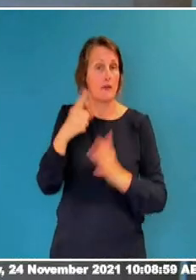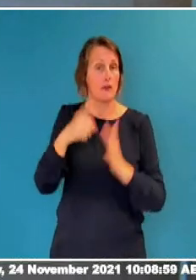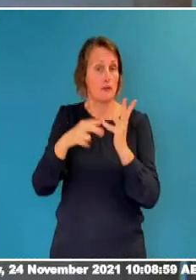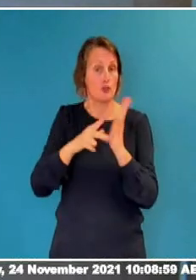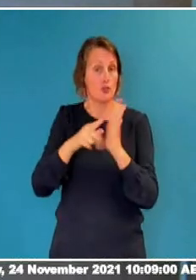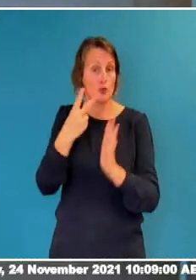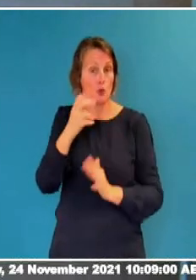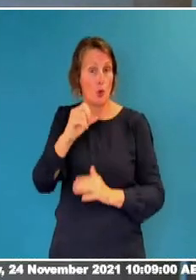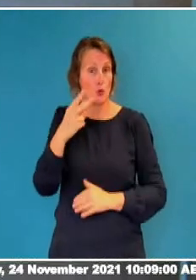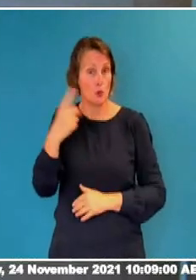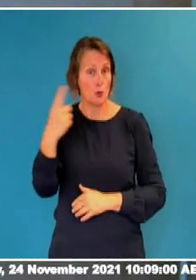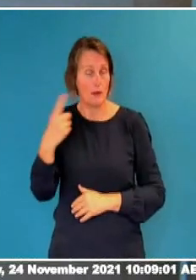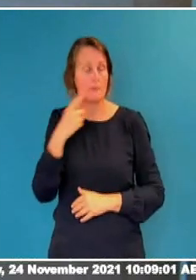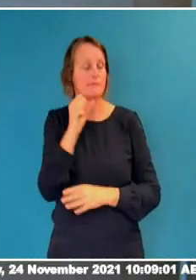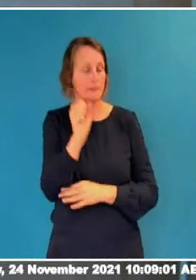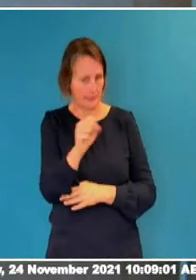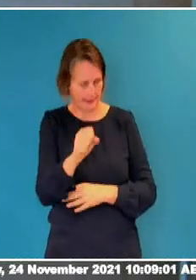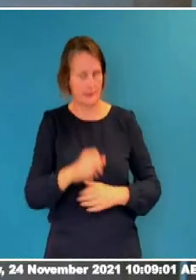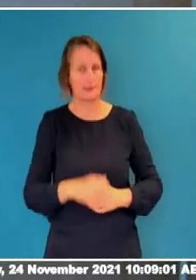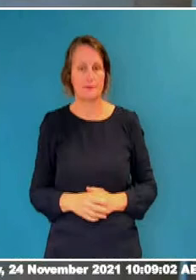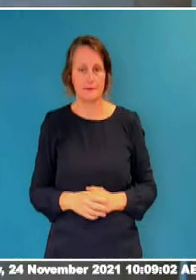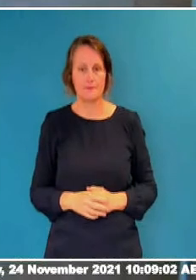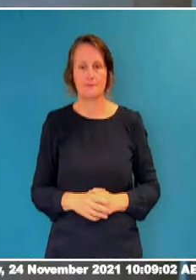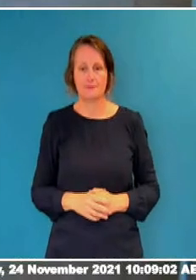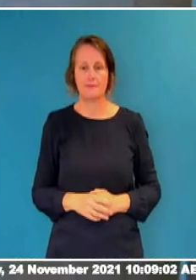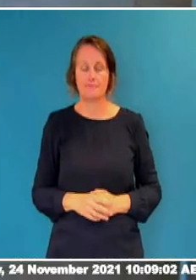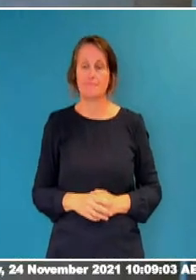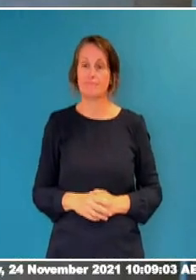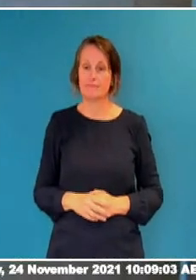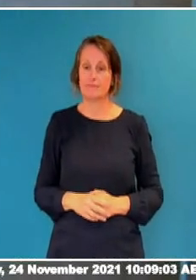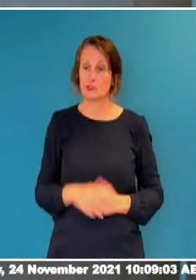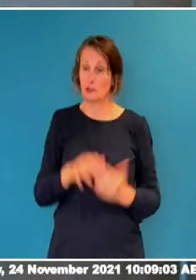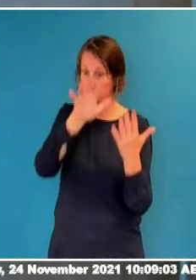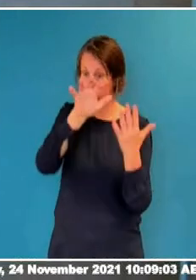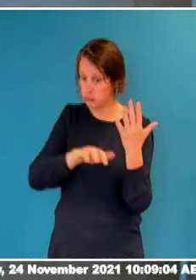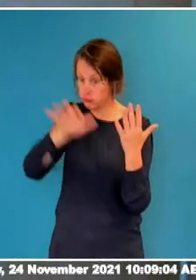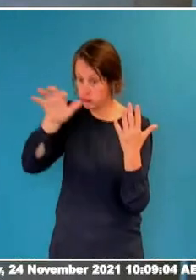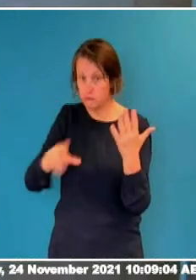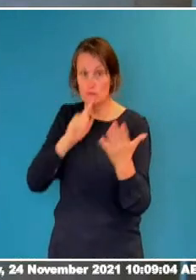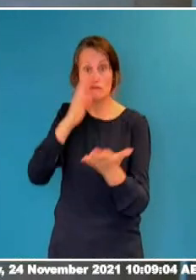That's correct. The contents of that statement are true and correct?